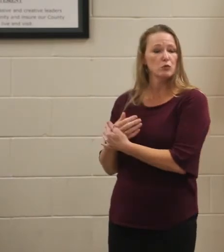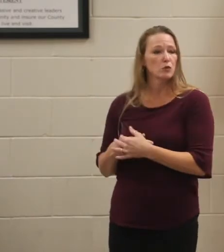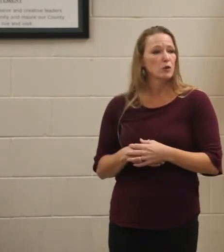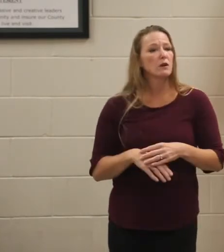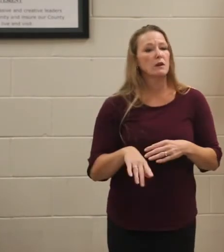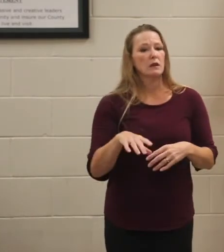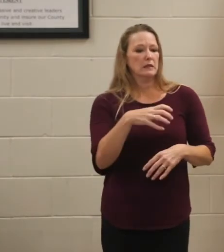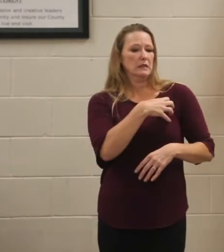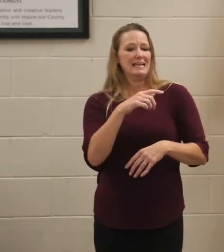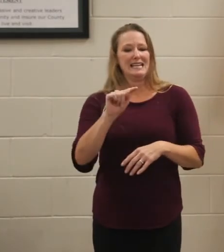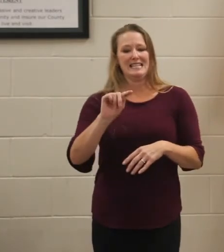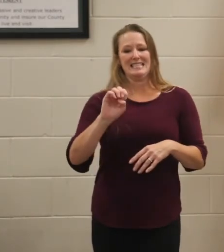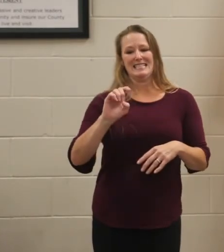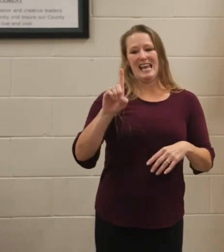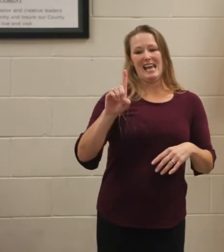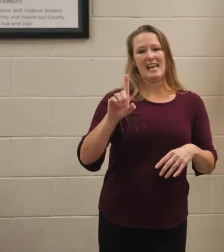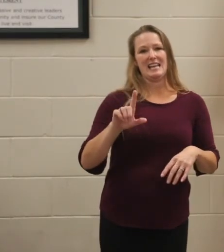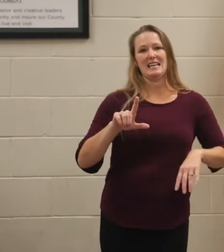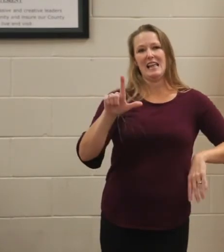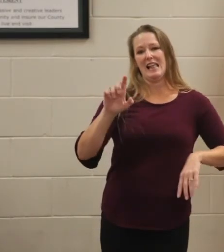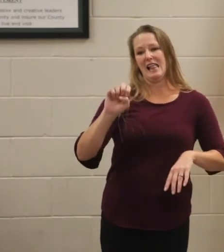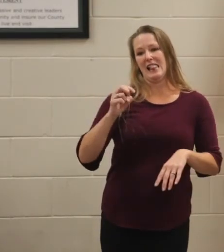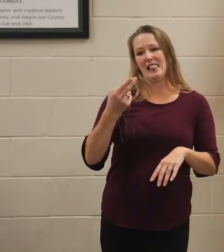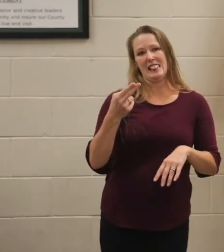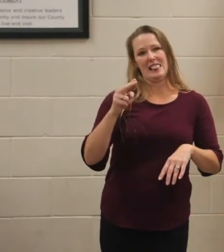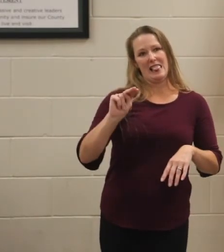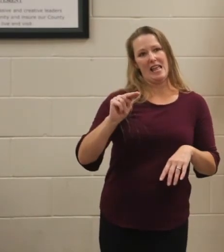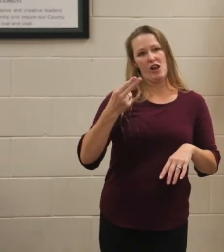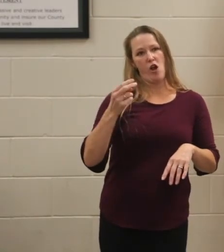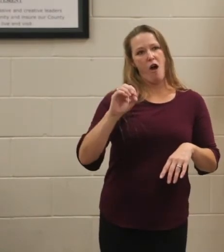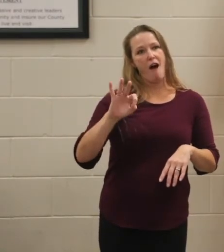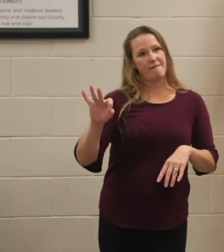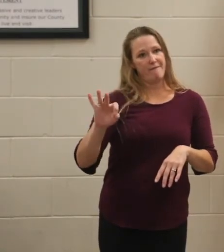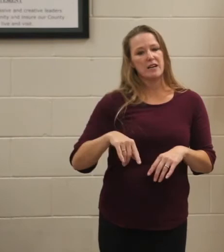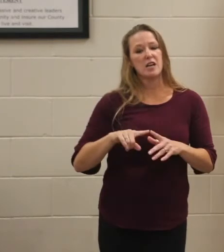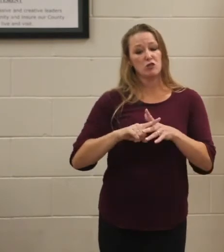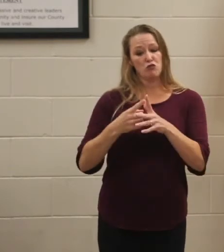Deputy Ted Linhof began his career with San Luis Sheriff's Office in